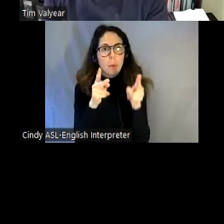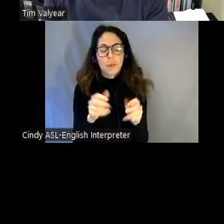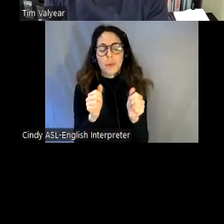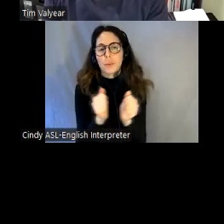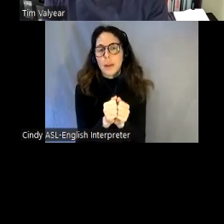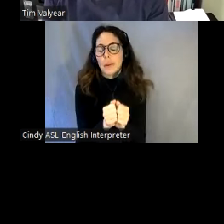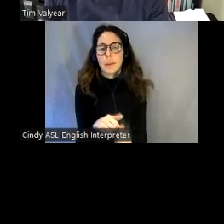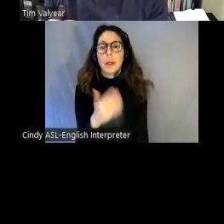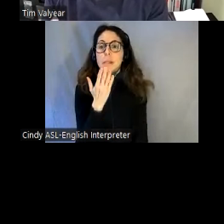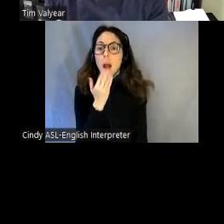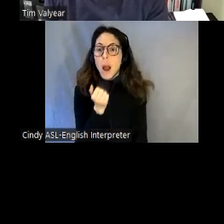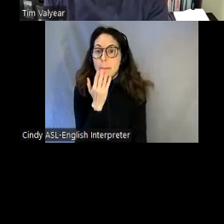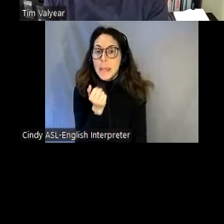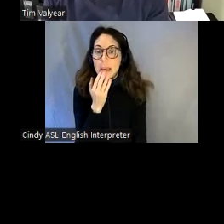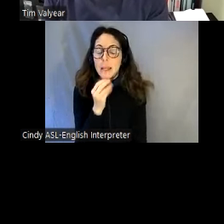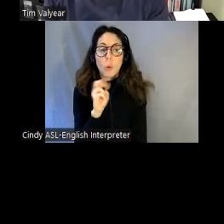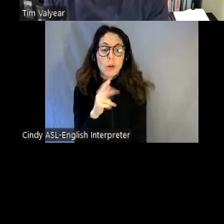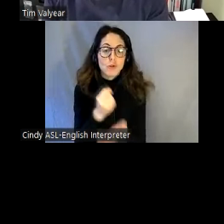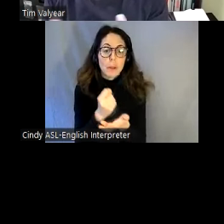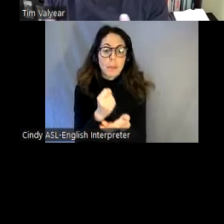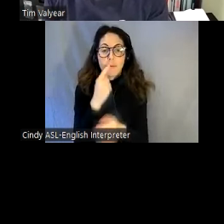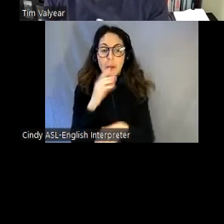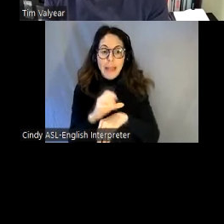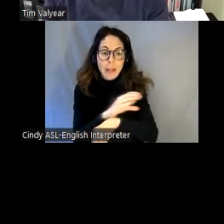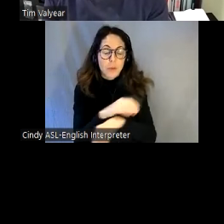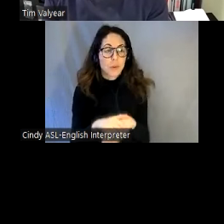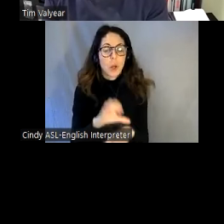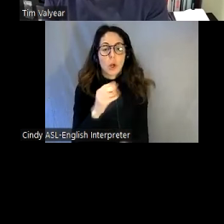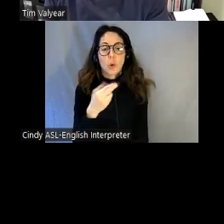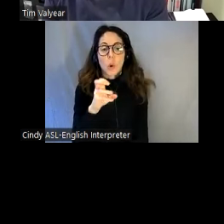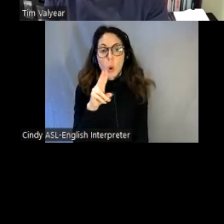like that, especially when we have the compromised